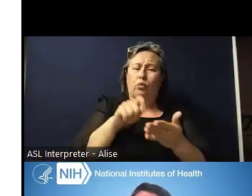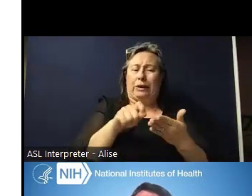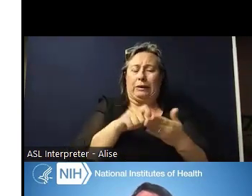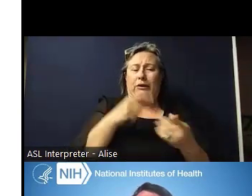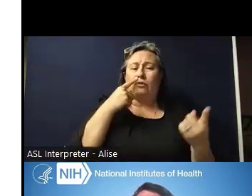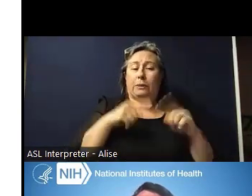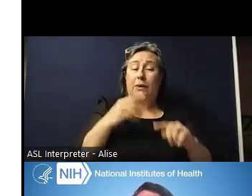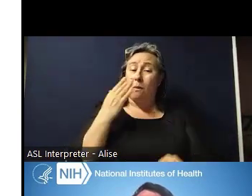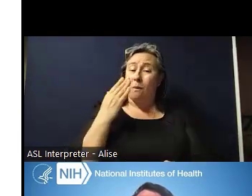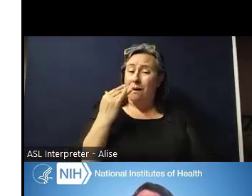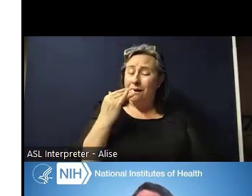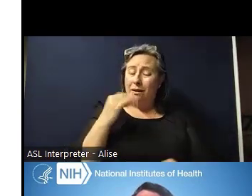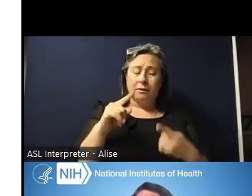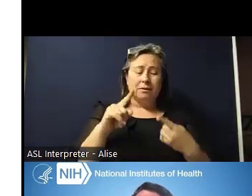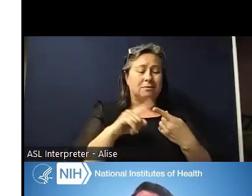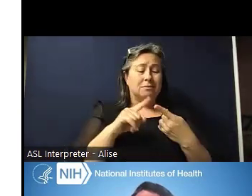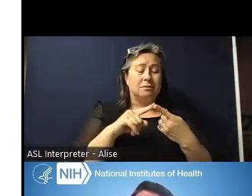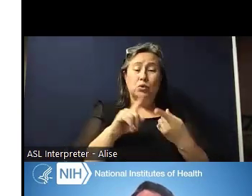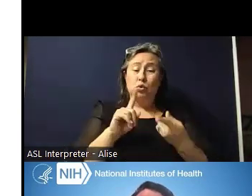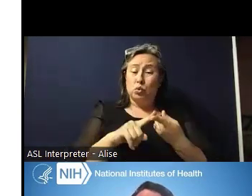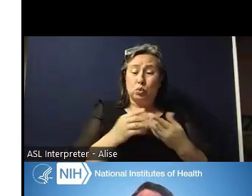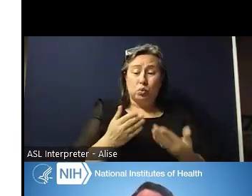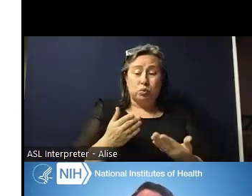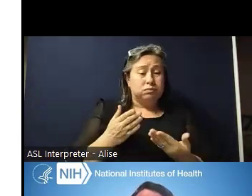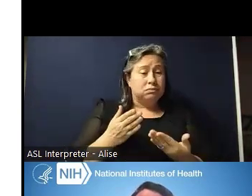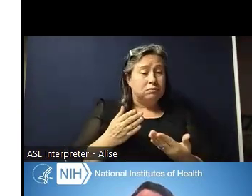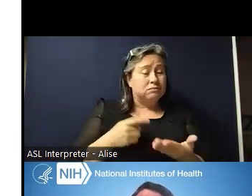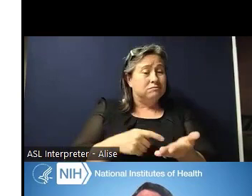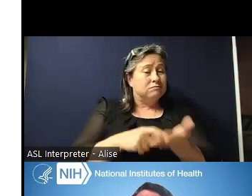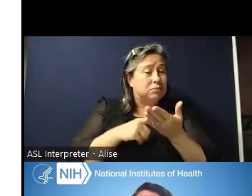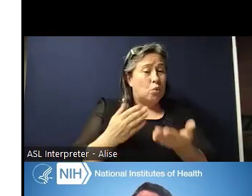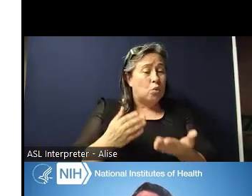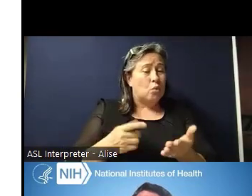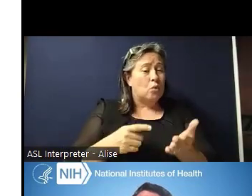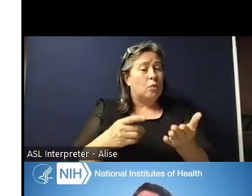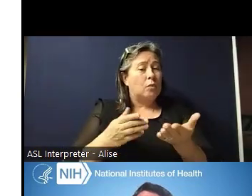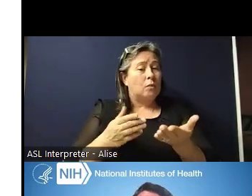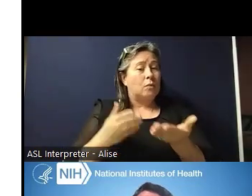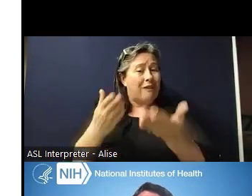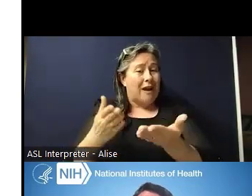because the requirement to provide supporting documentation is in the regulations.